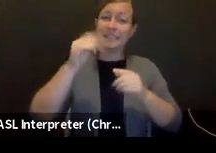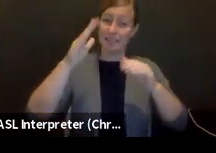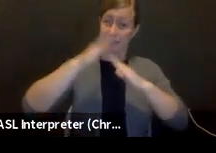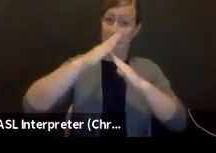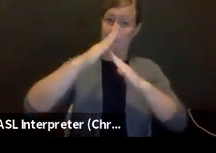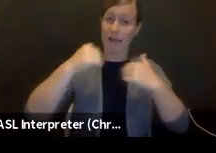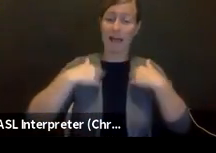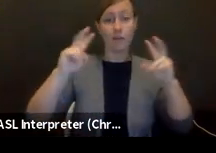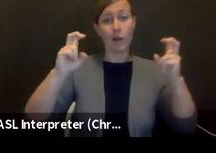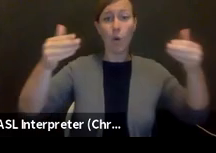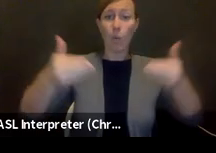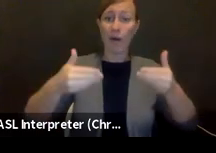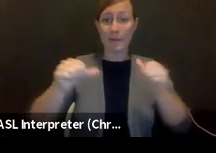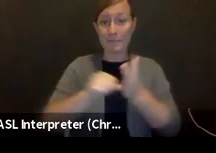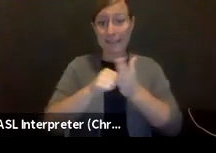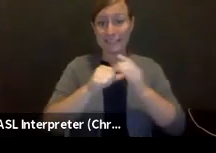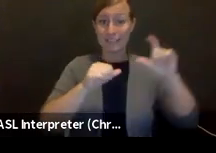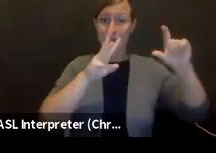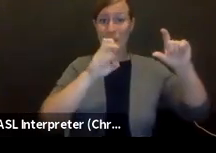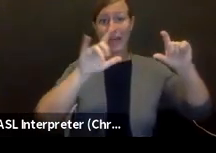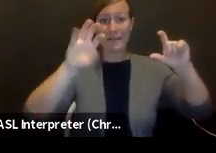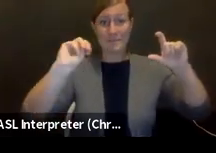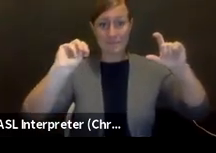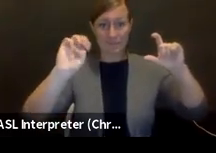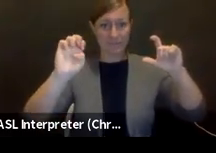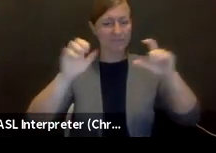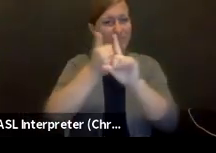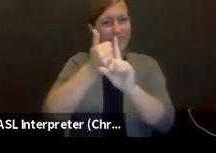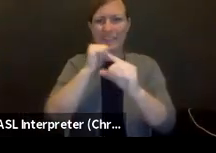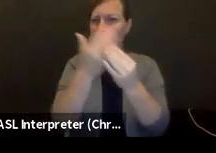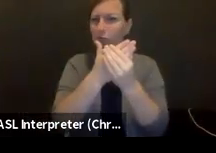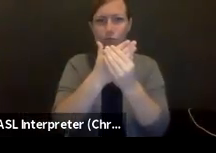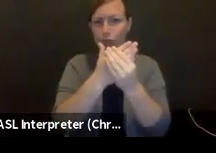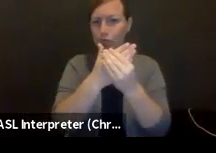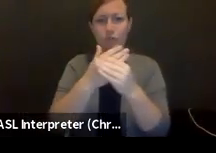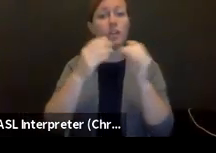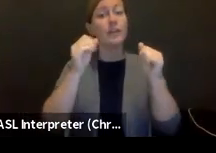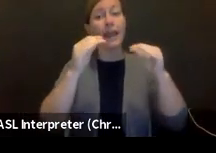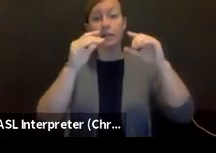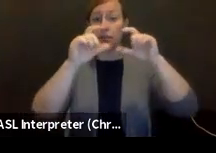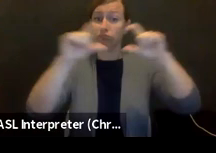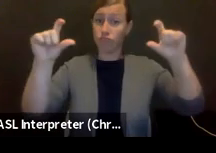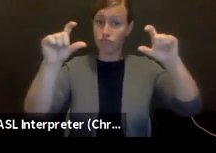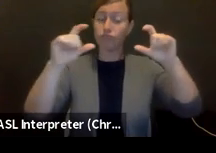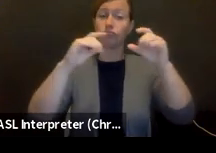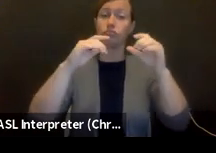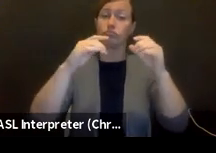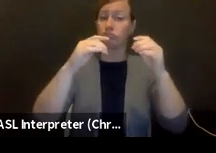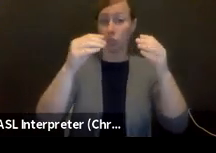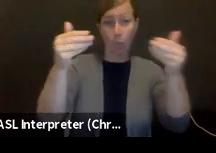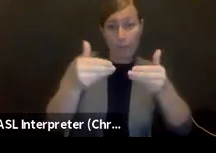ESD 189 - Amy Colburn: Page, and we'll talk about all of the different options that you have and then an assignment that are not within a folder so you can really structure. This